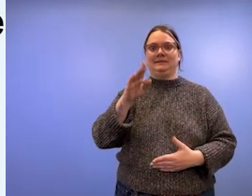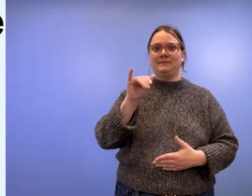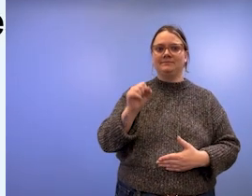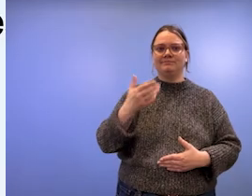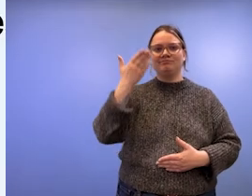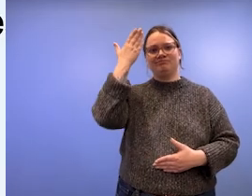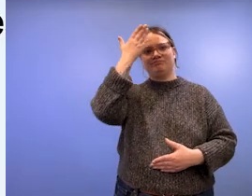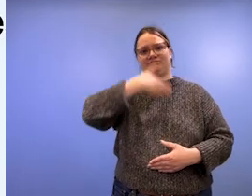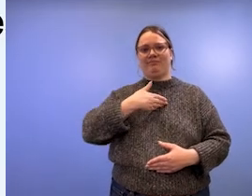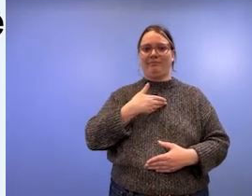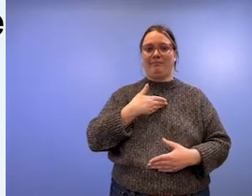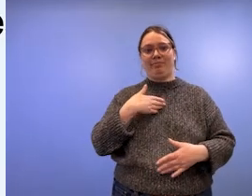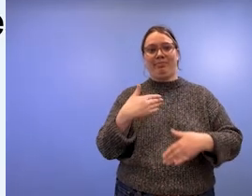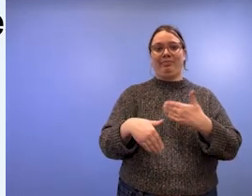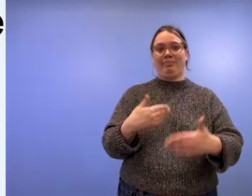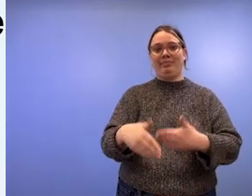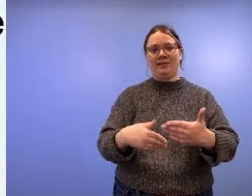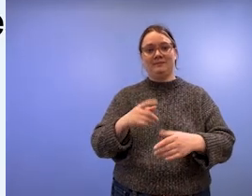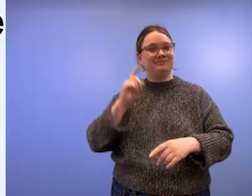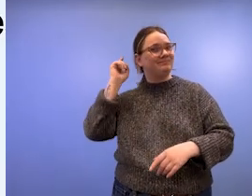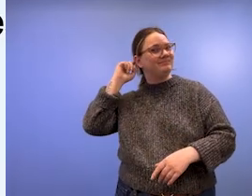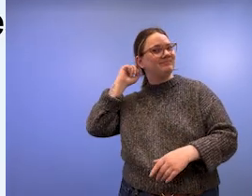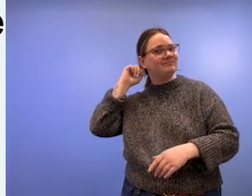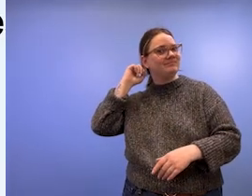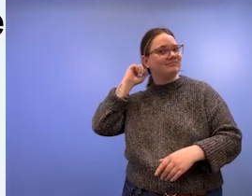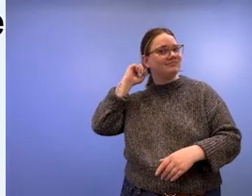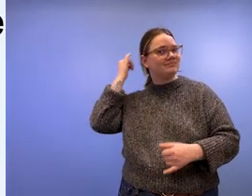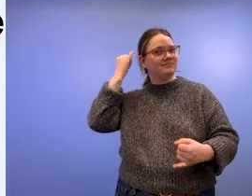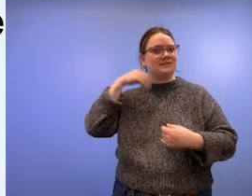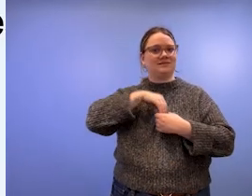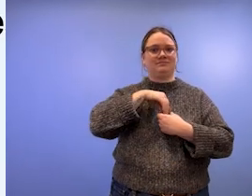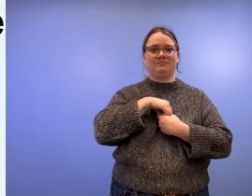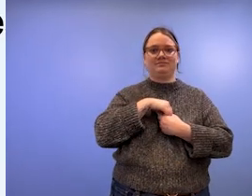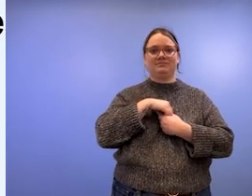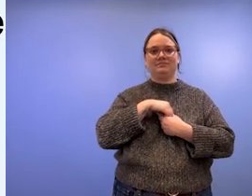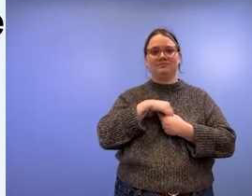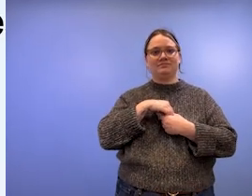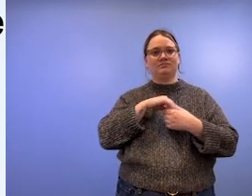unconscious or implicit bias that represents subconscious ideas and attitudes we hold based